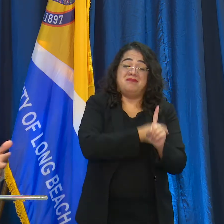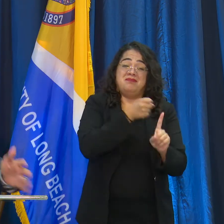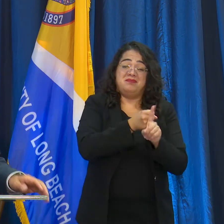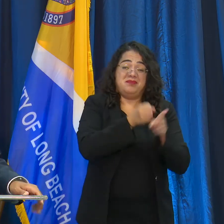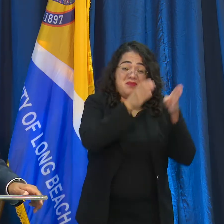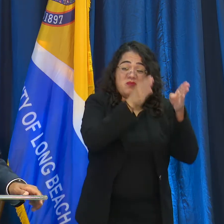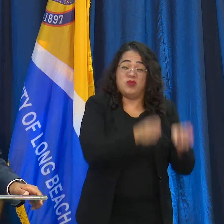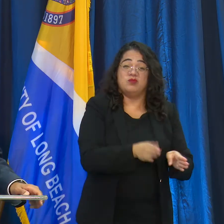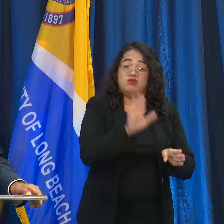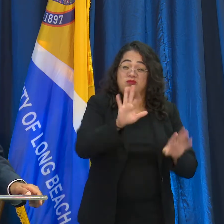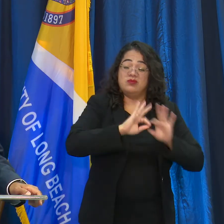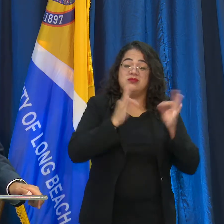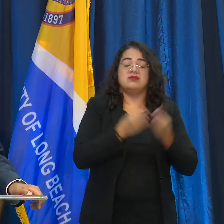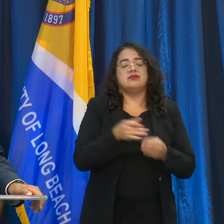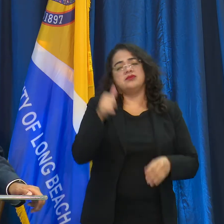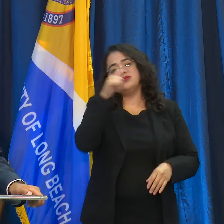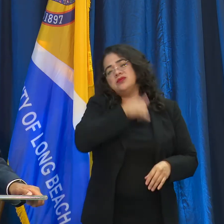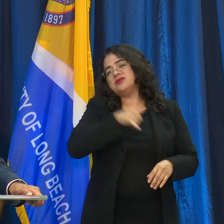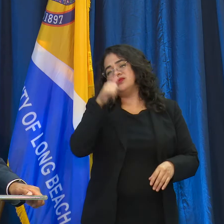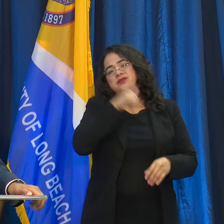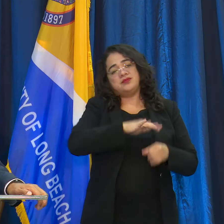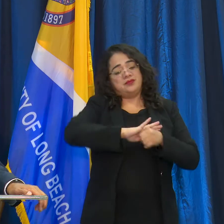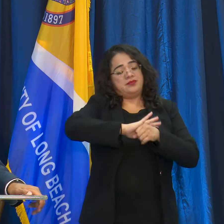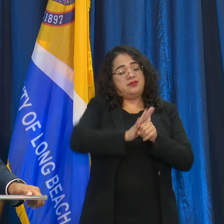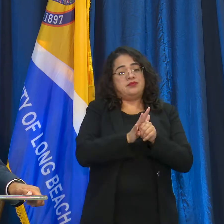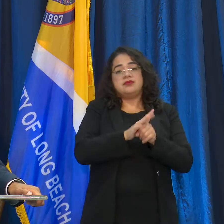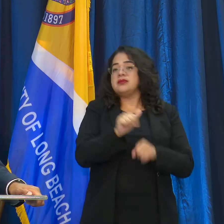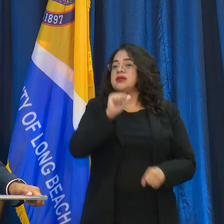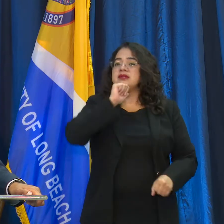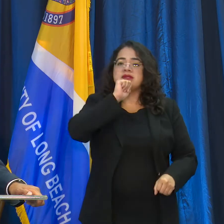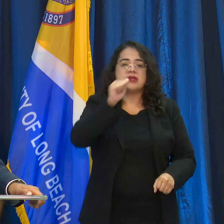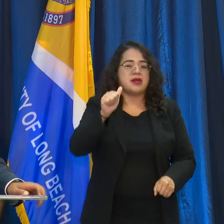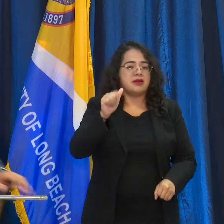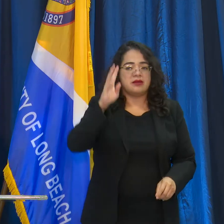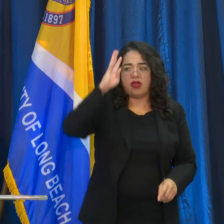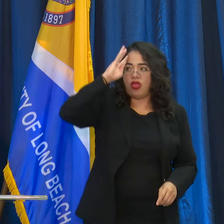ourselves that COVID-19 is not a hoax. It is serious.